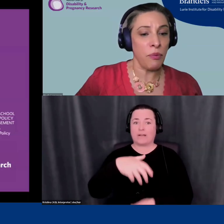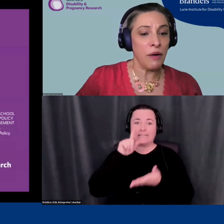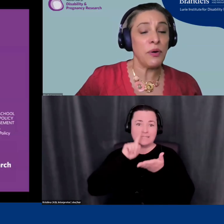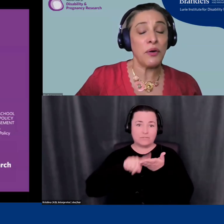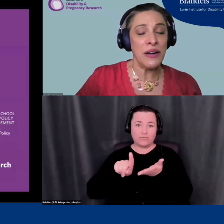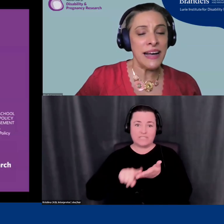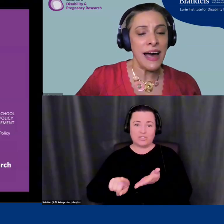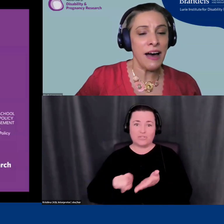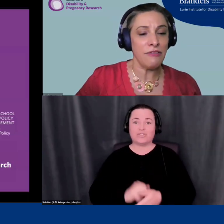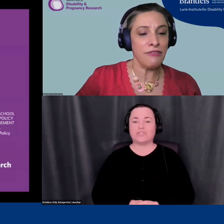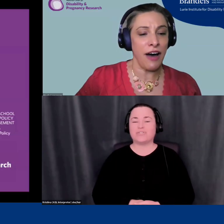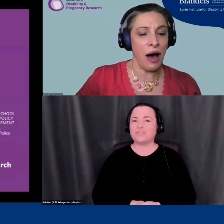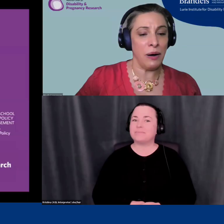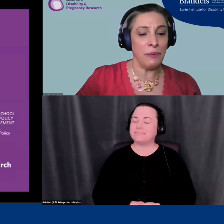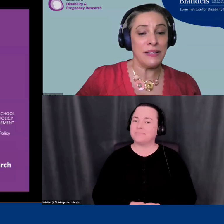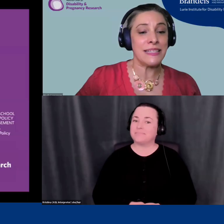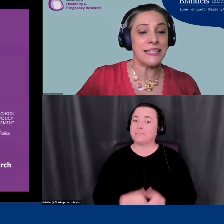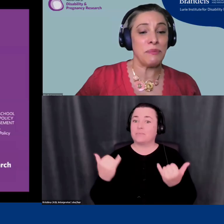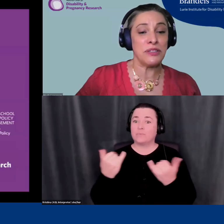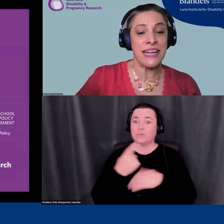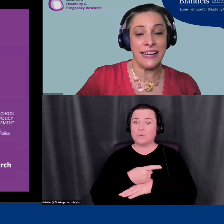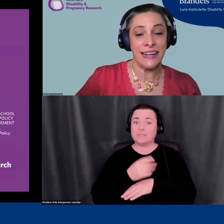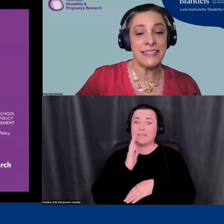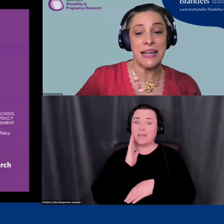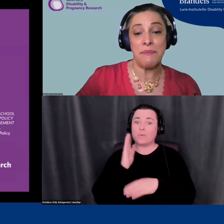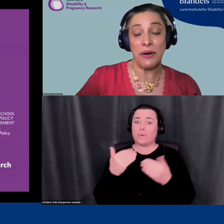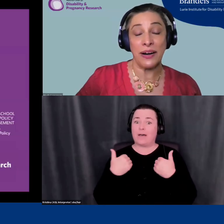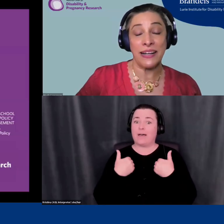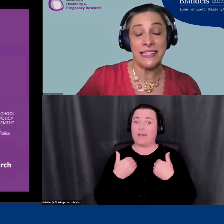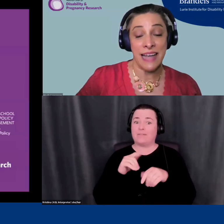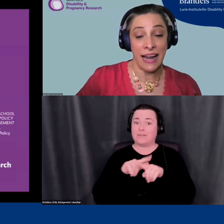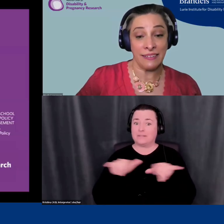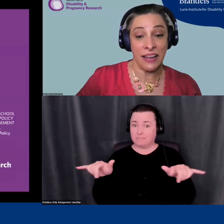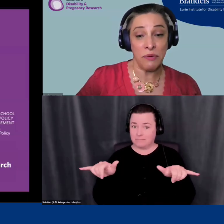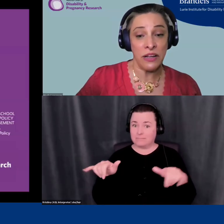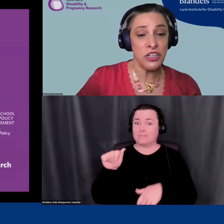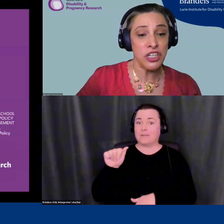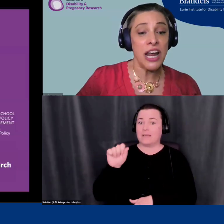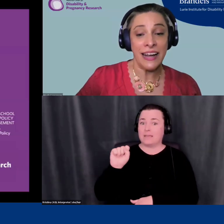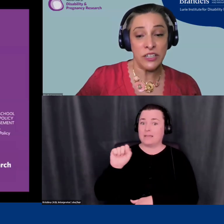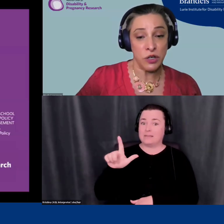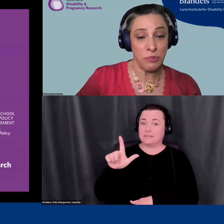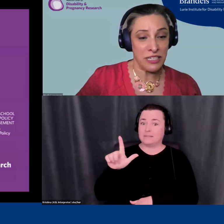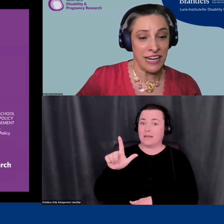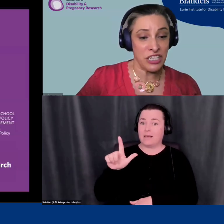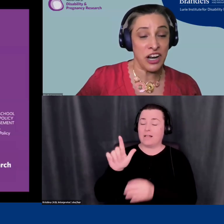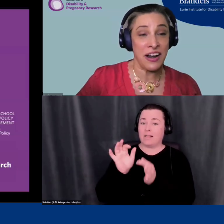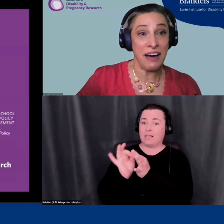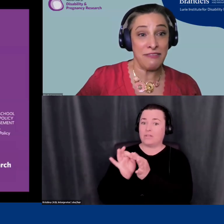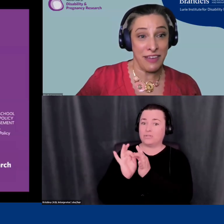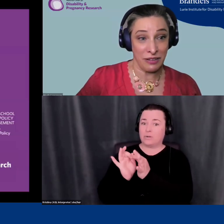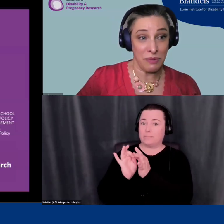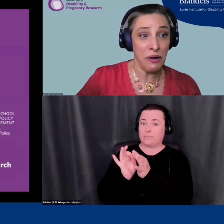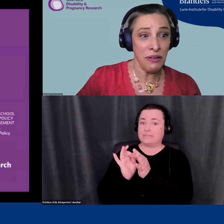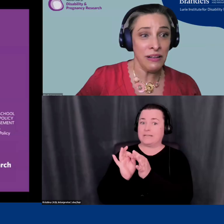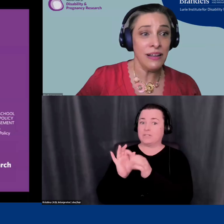We're going to have simultaneous American Sign Language interpretation available.